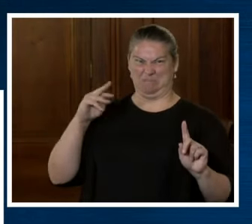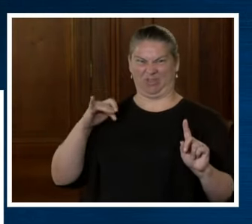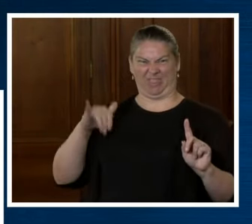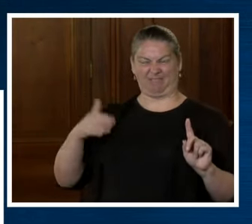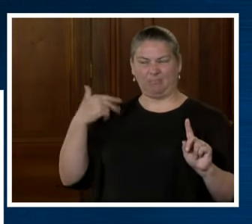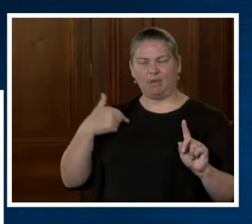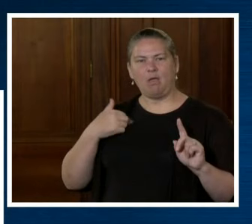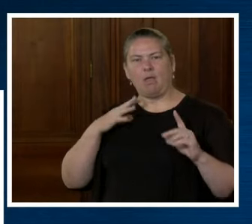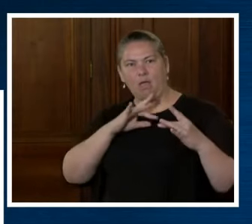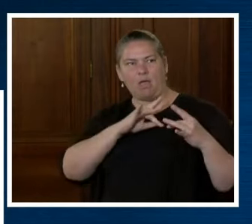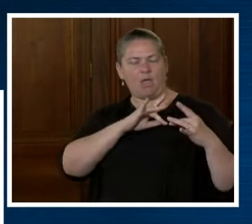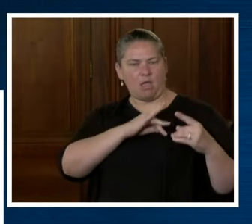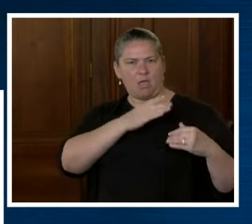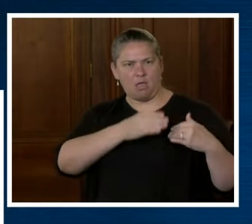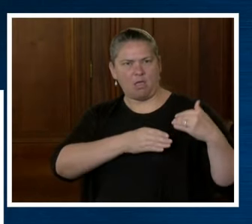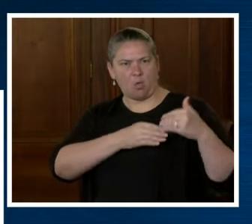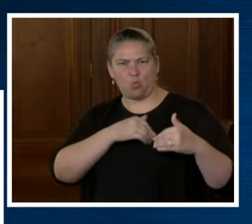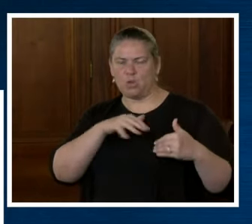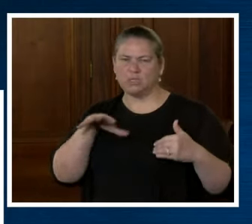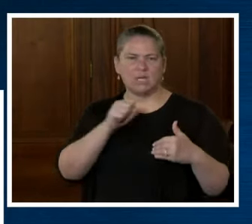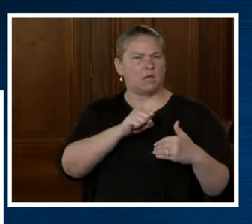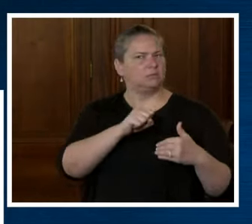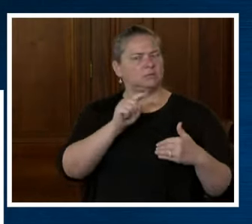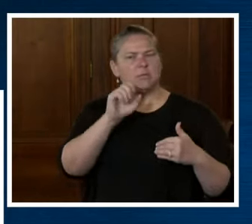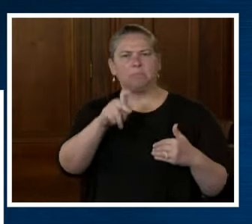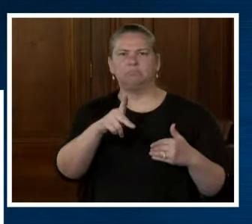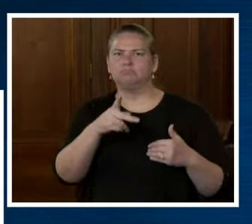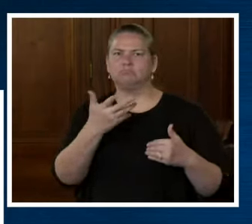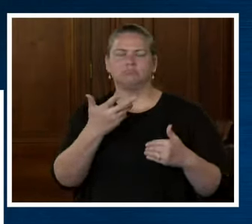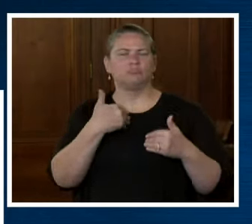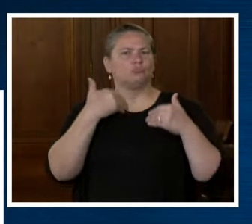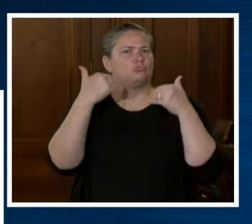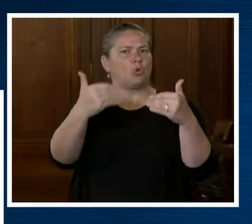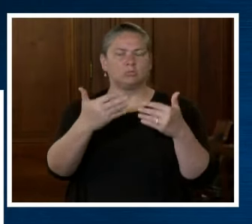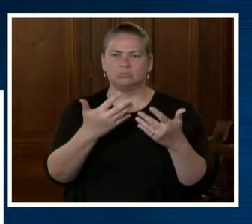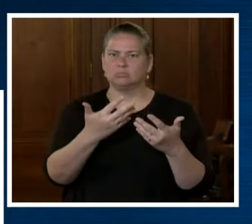EVERY CLOSURE THAT WE MADE WAS